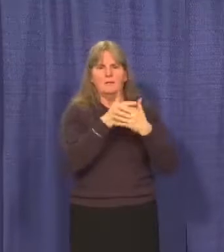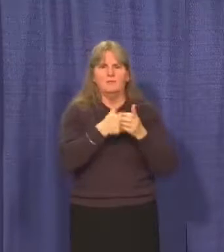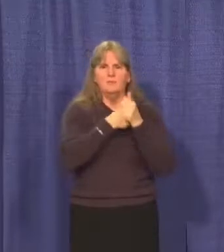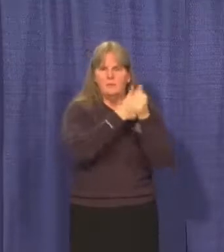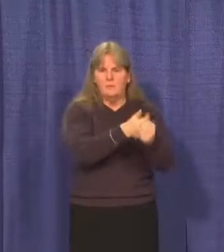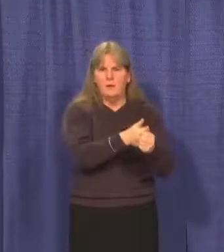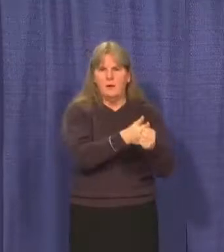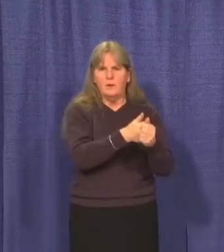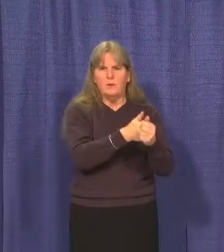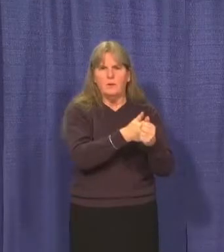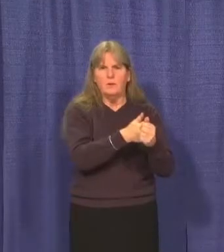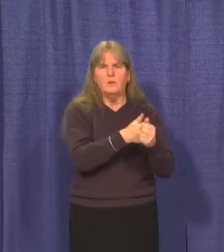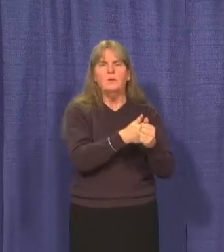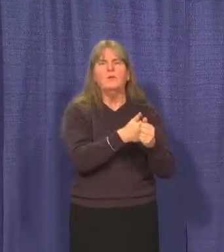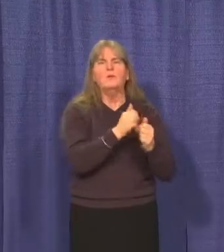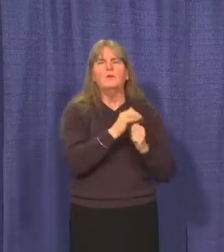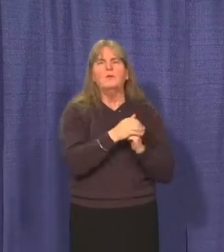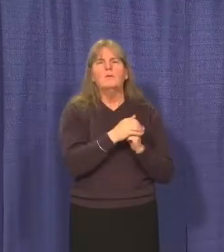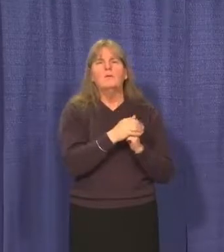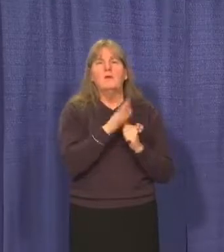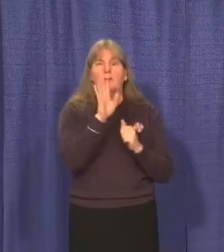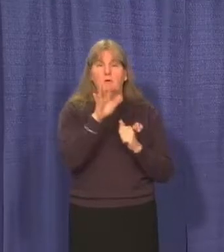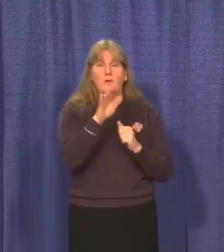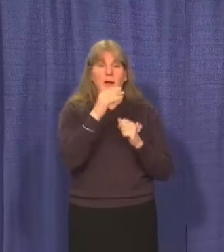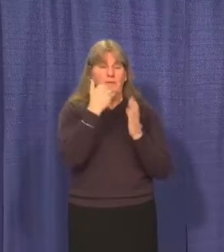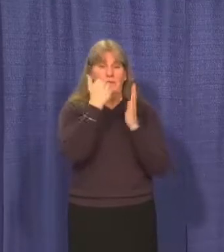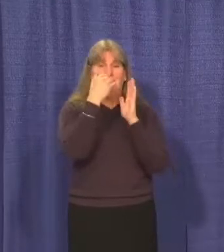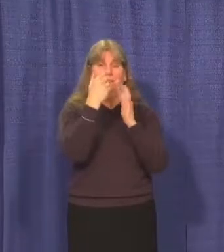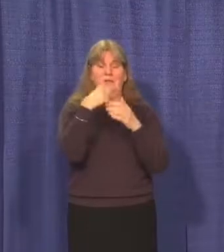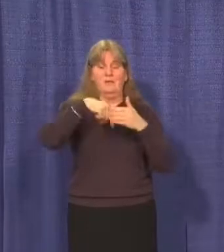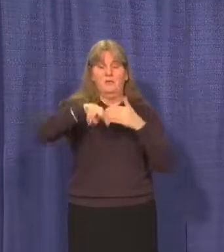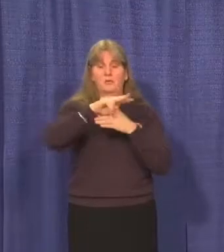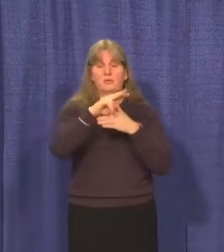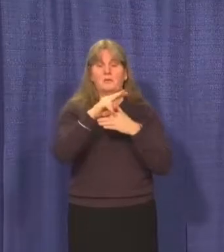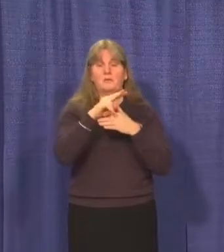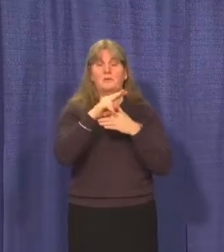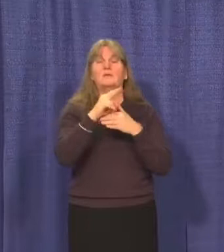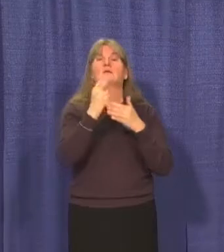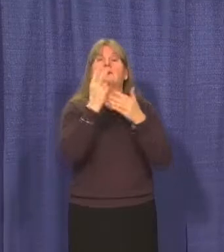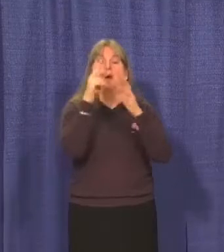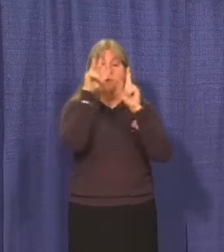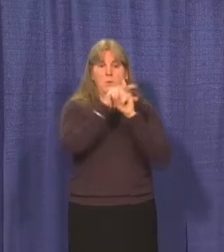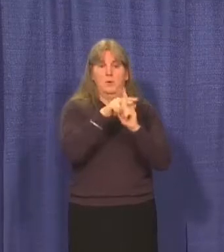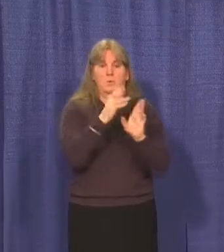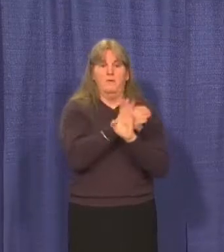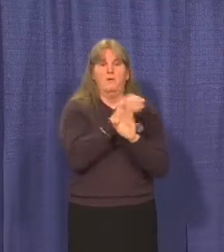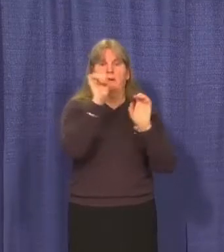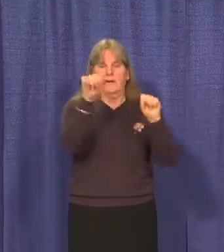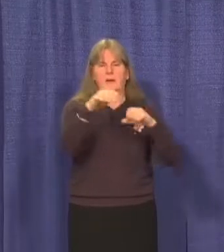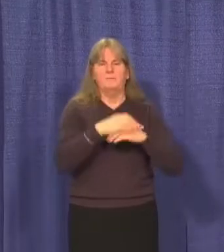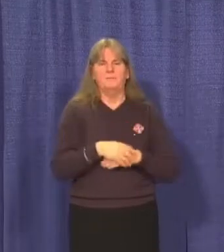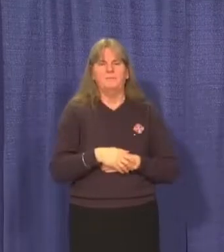for the schedule, as the premier said, when your time in those next two weeks is due.